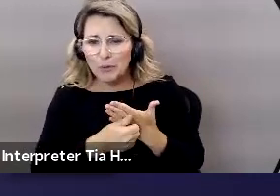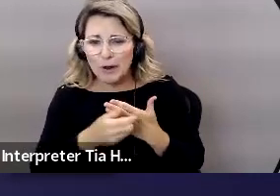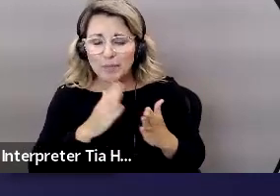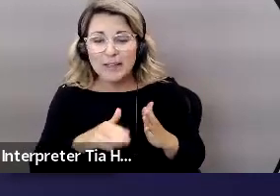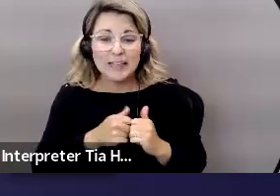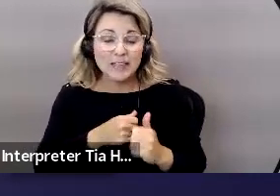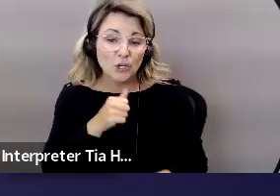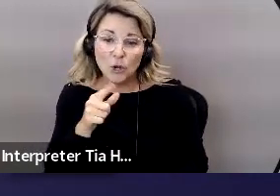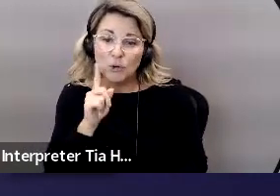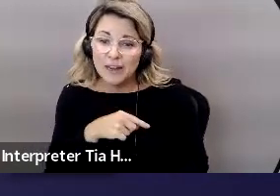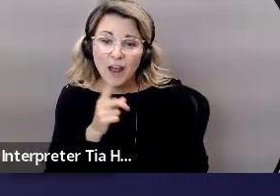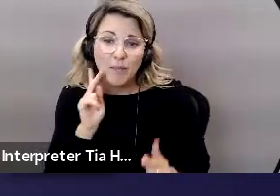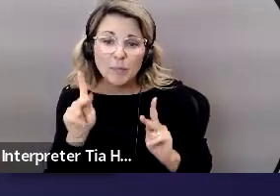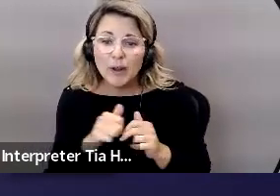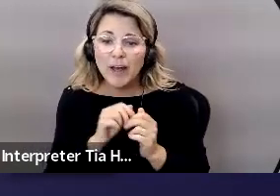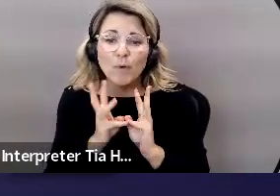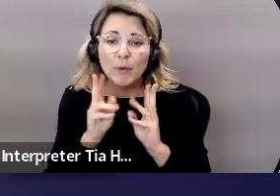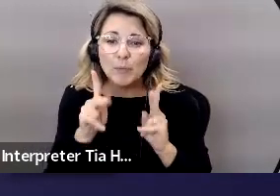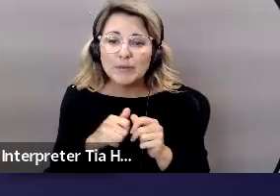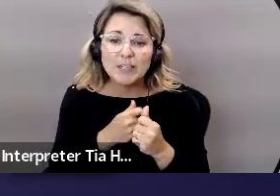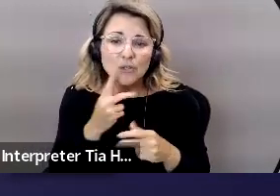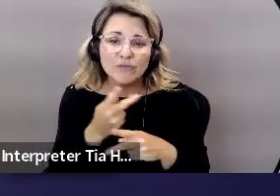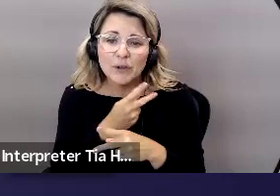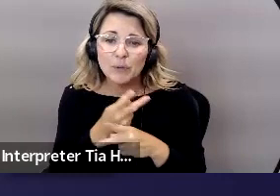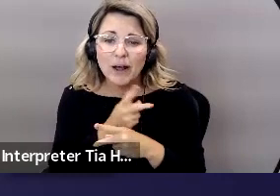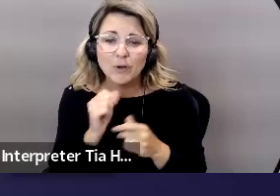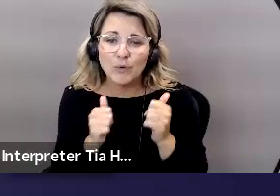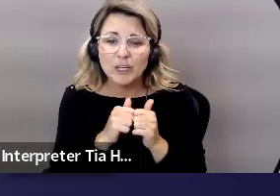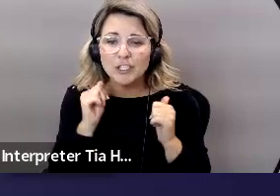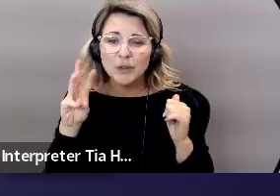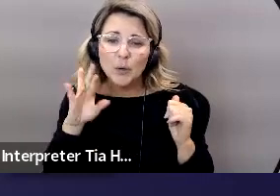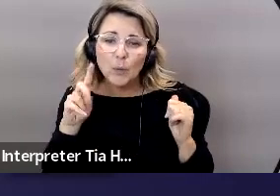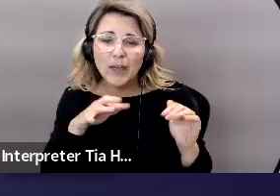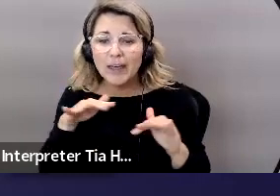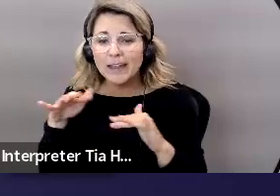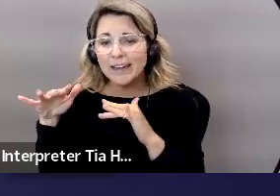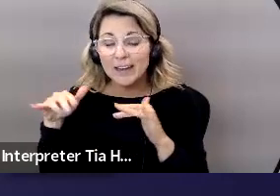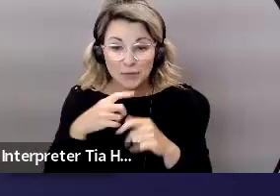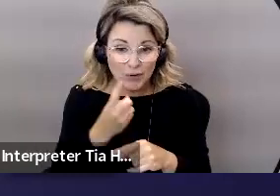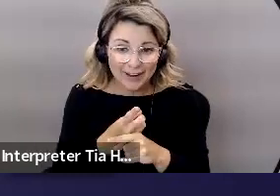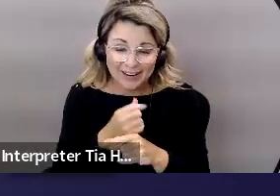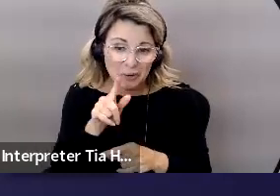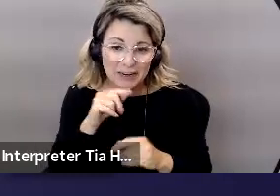to know which way the wind blows. But, maybe you do or maybe you at least need an evaluator or an